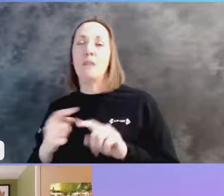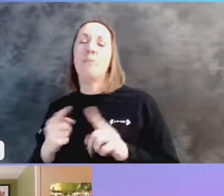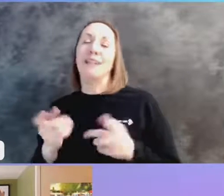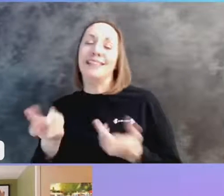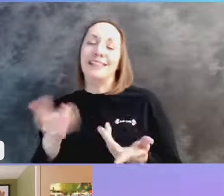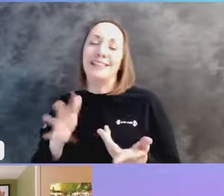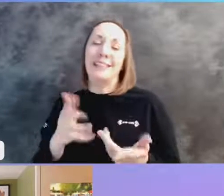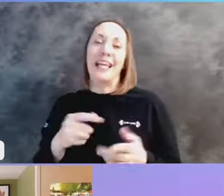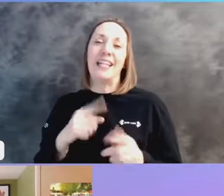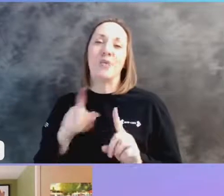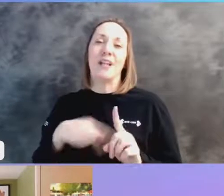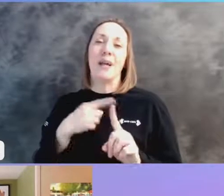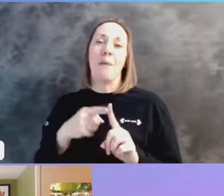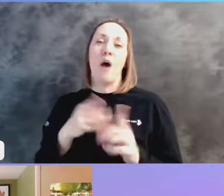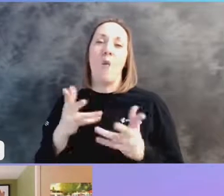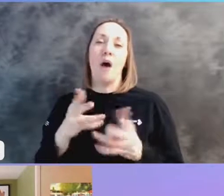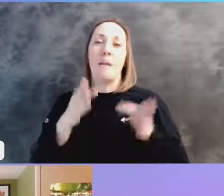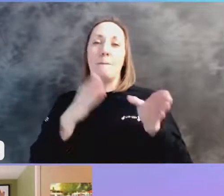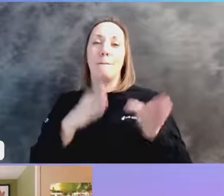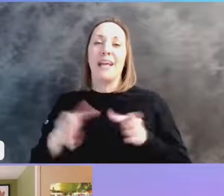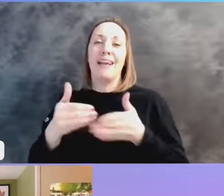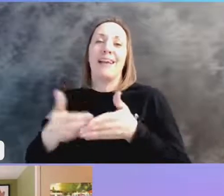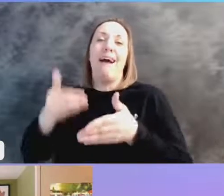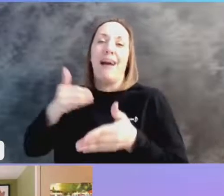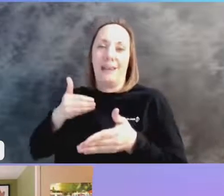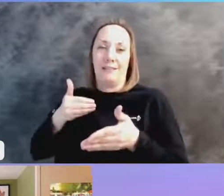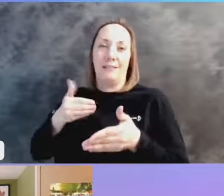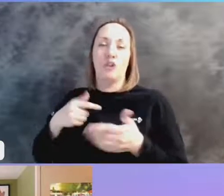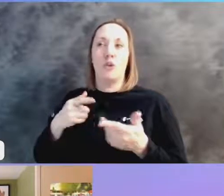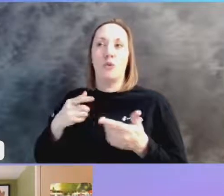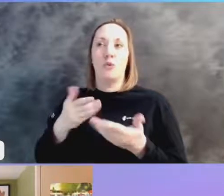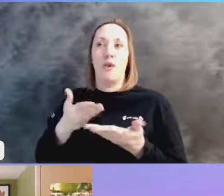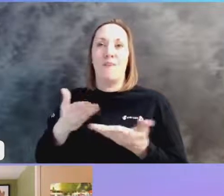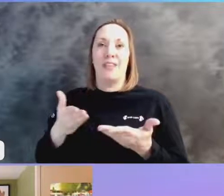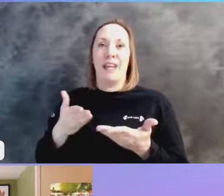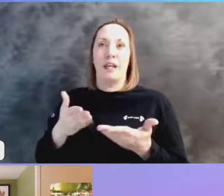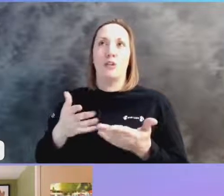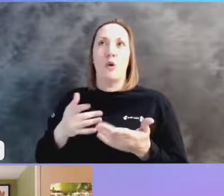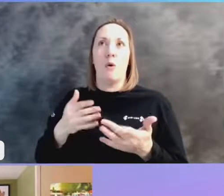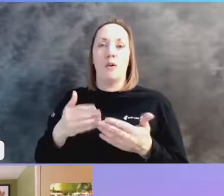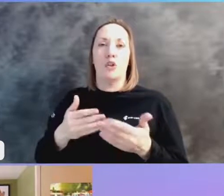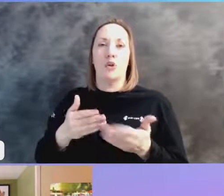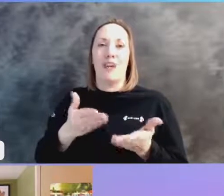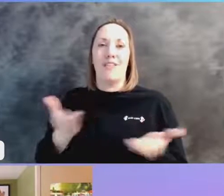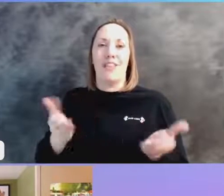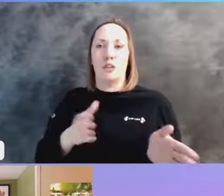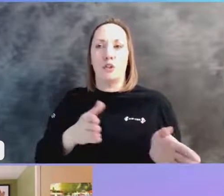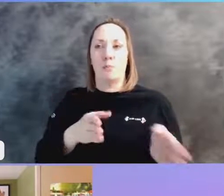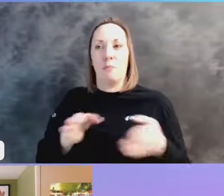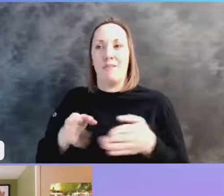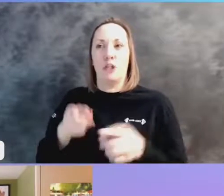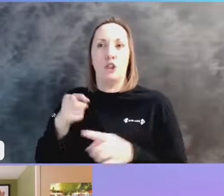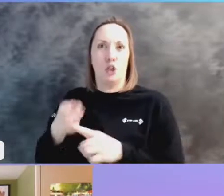and work with them. It's not so much that you need to learn to pivot, though urgently you do, it's plenty